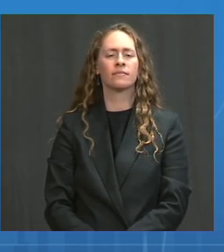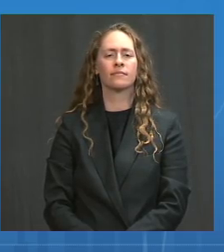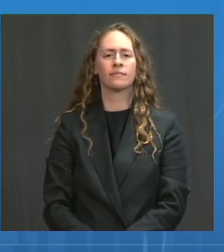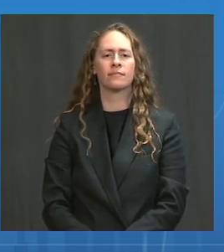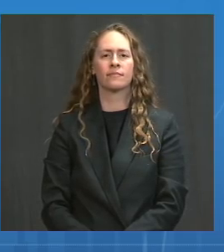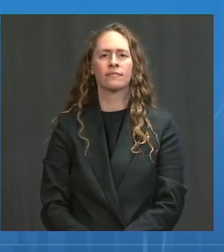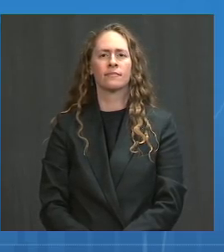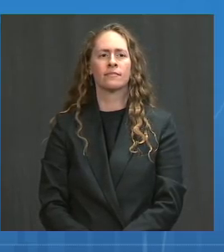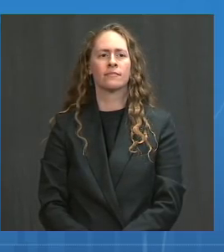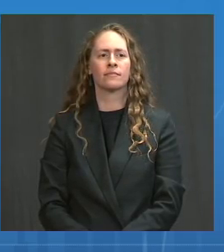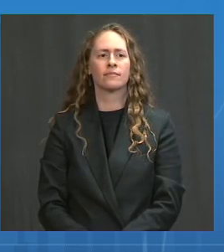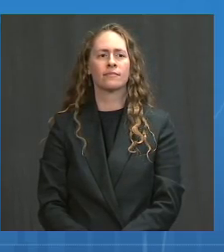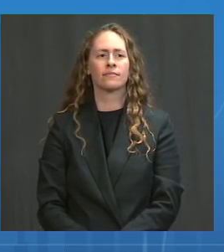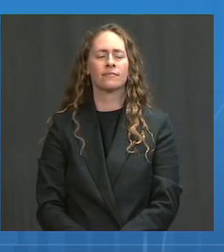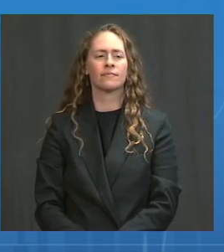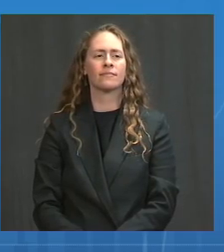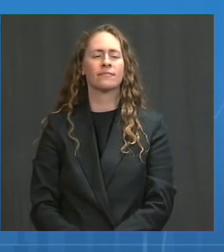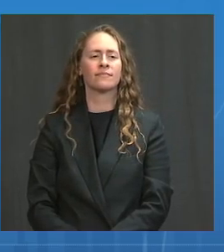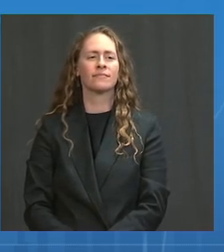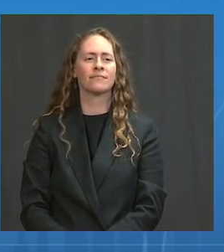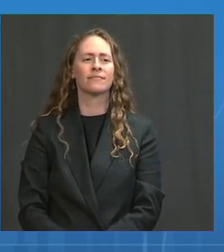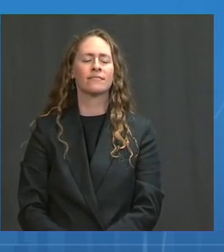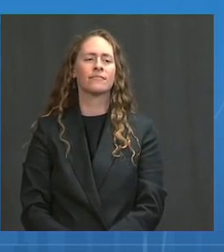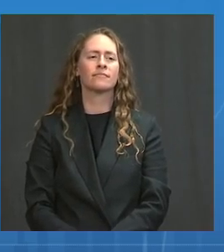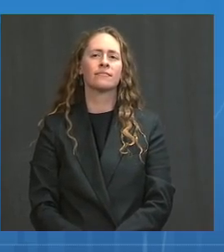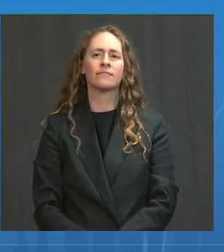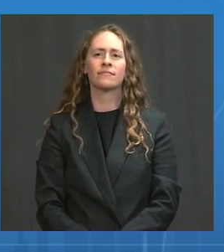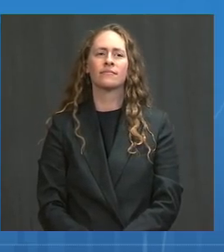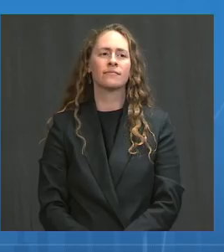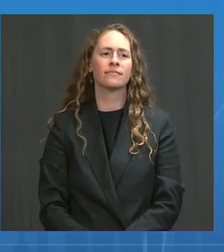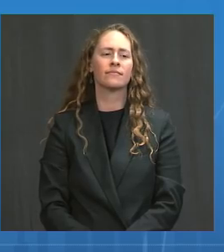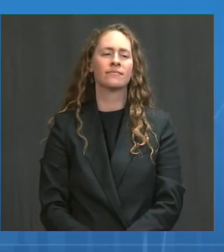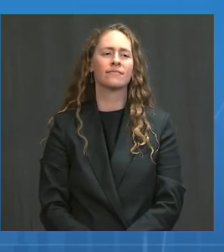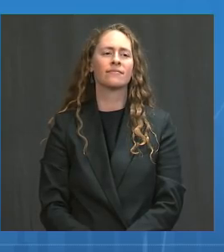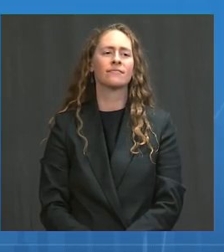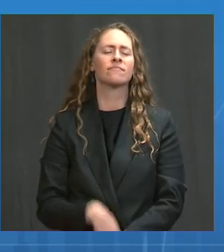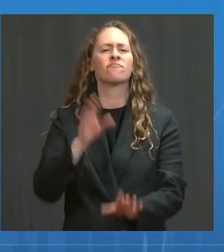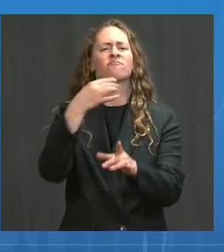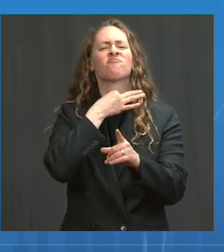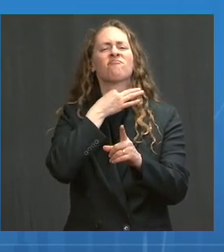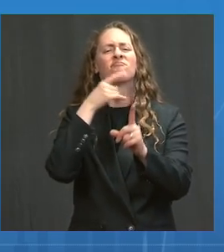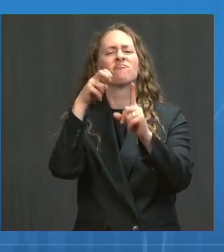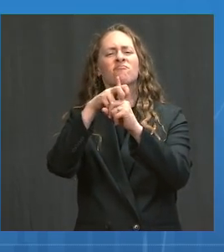The Press: Thank you for taking my question. Dr. Fauci, I wanted to ask: Why is the data on whether